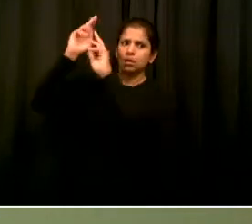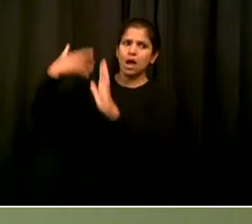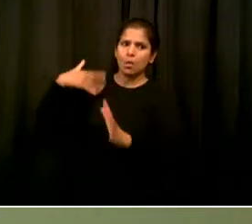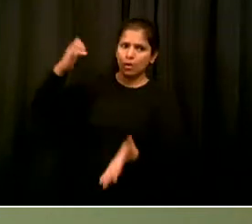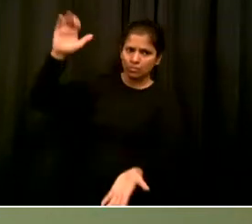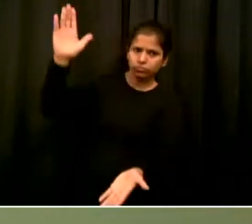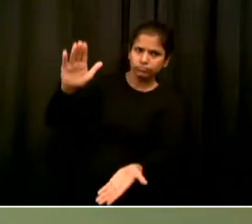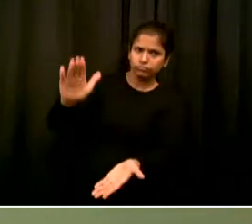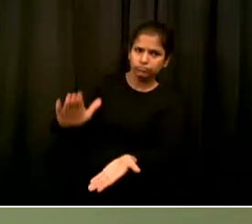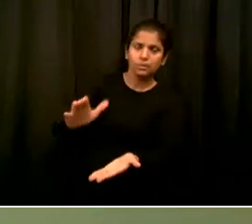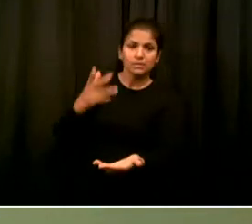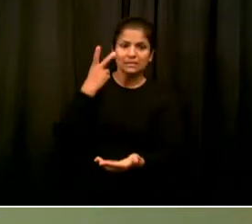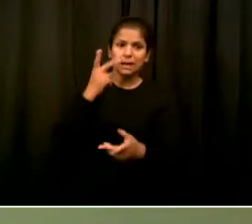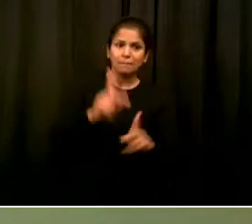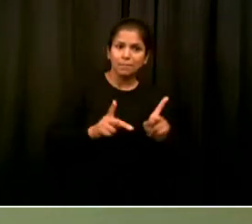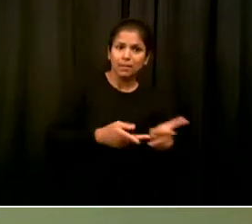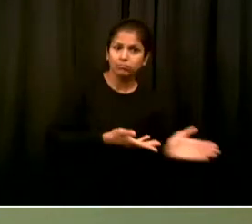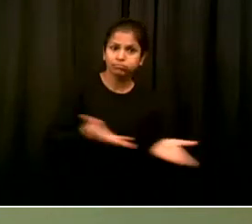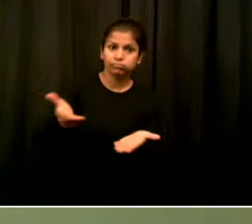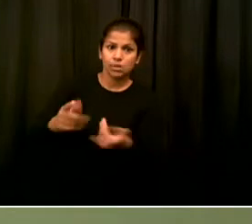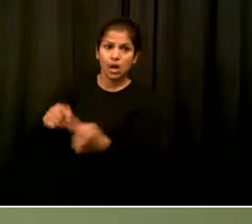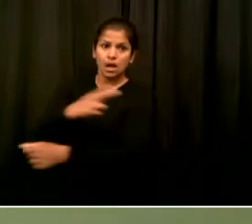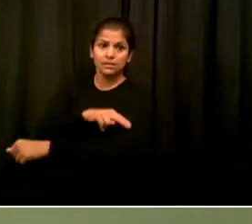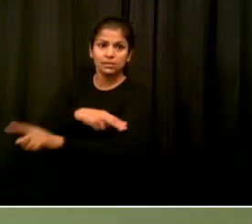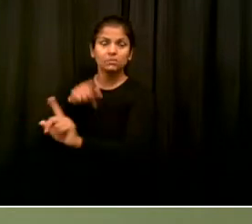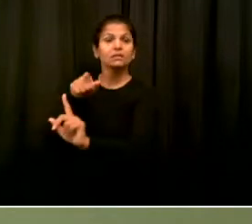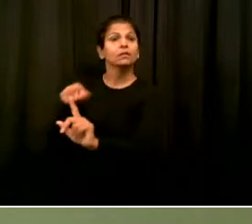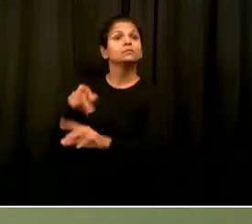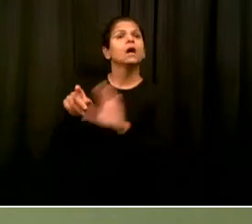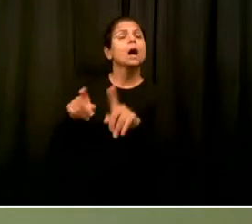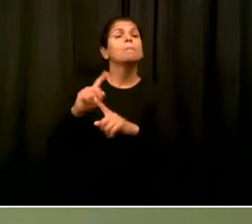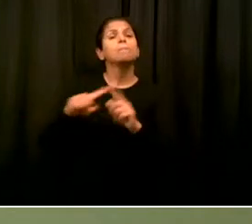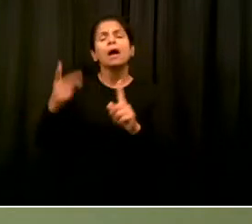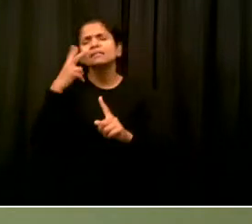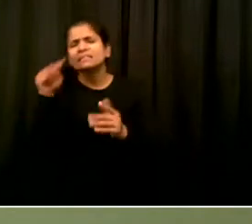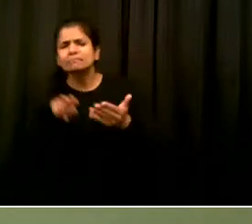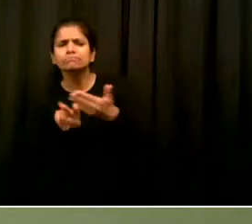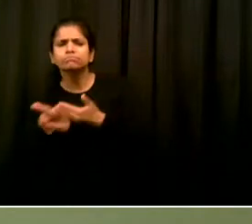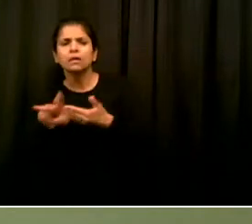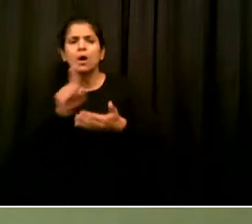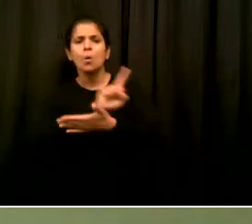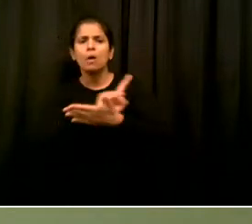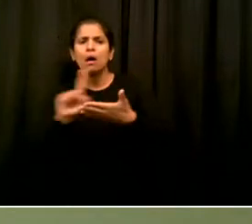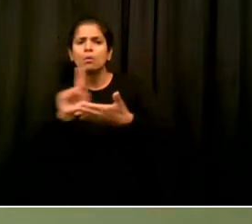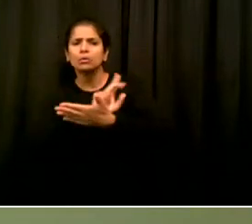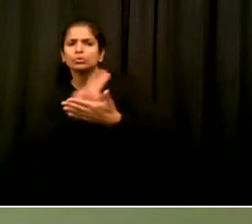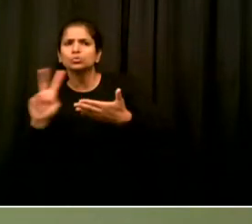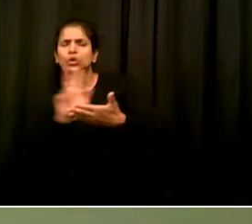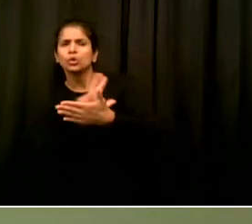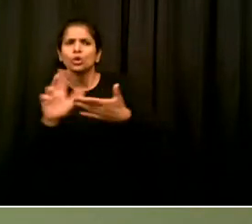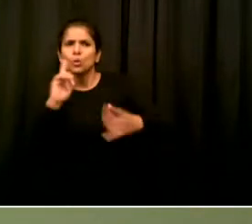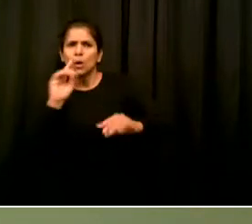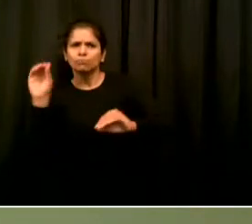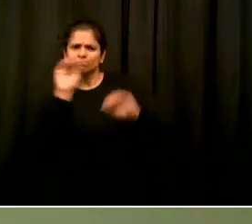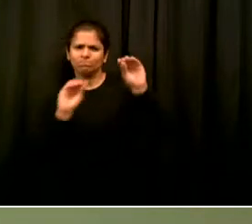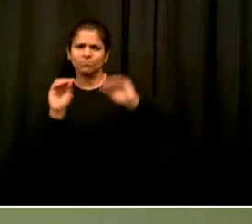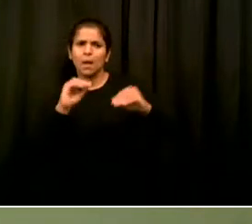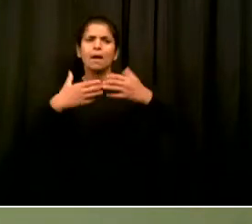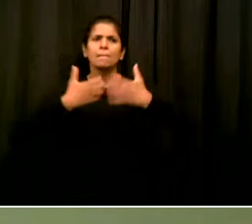BE EXPECTED. SO IN TERMS OF HOSPITAL CAPACITY, WE HAVE ALSO BEEN WORKING VERY ACTIVELY TO MAKE SURE ALL OF THE